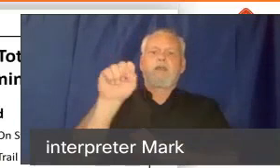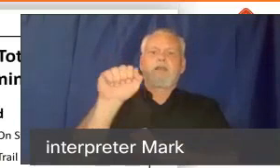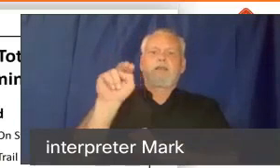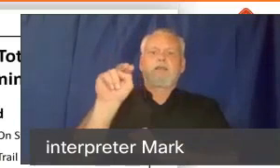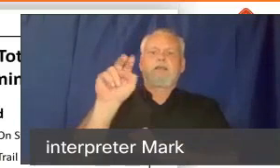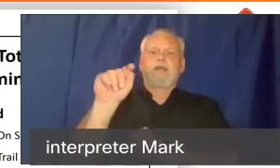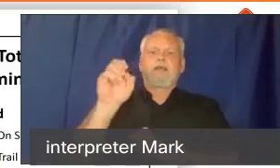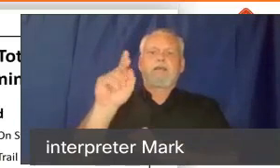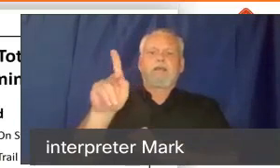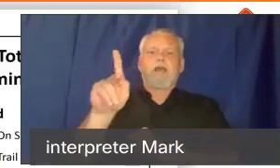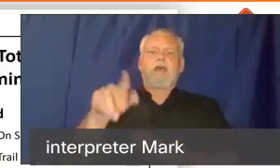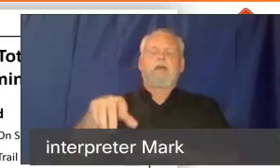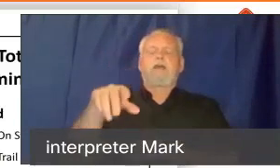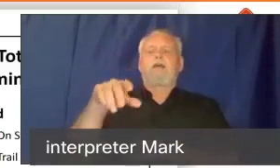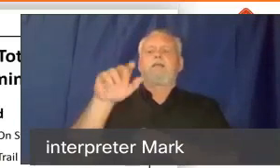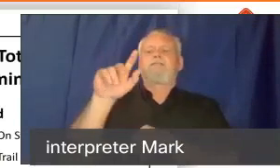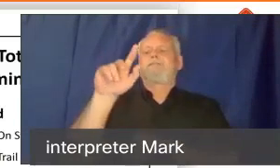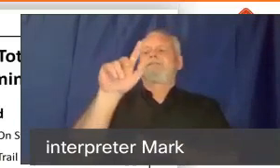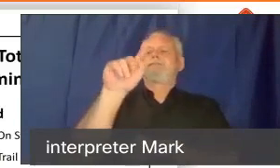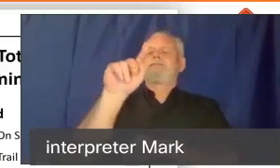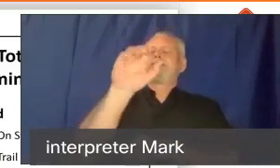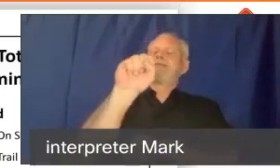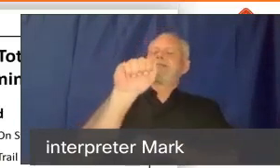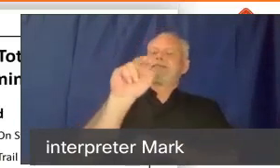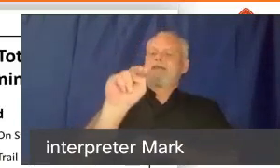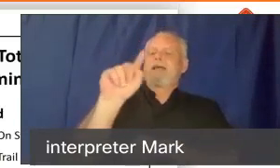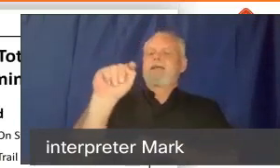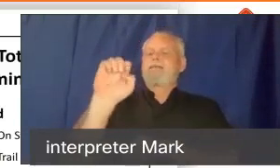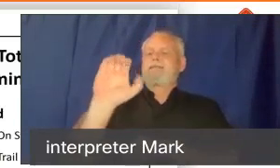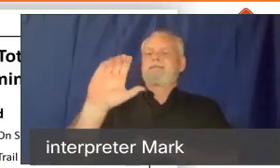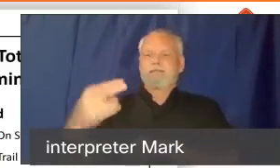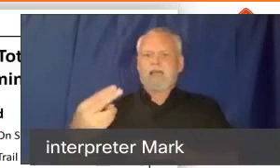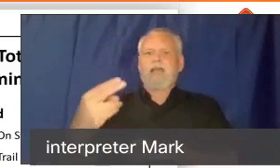Uh, thanks everyone for joining us this evening again and we're very excited to be working on this project.